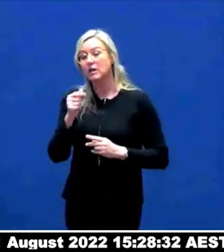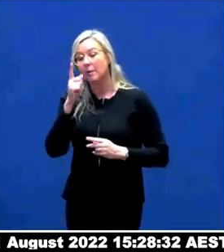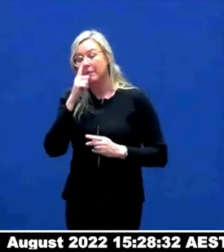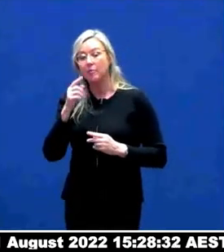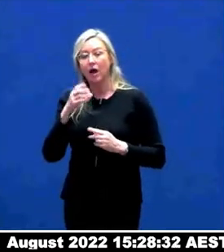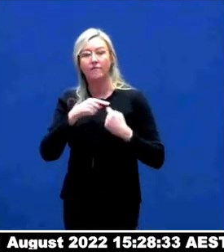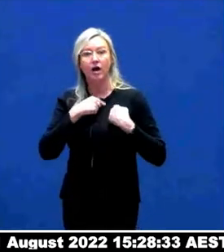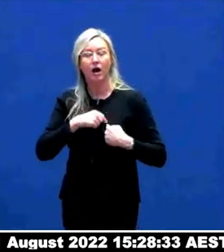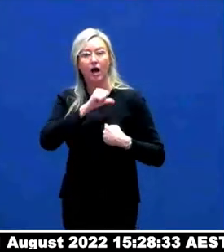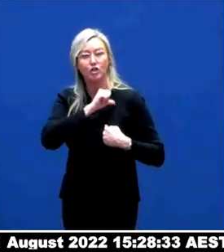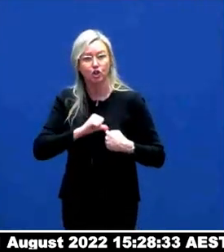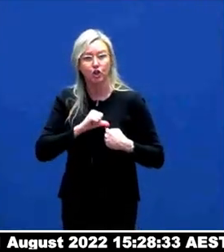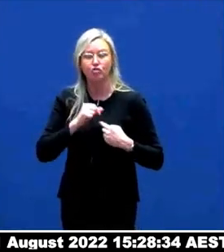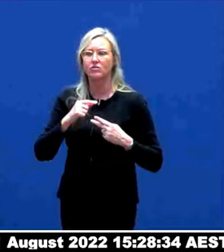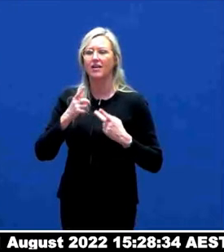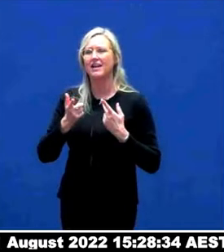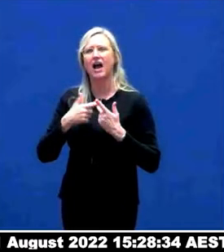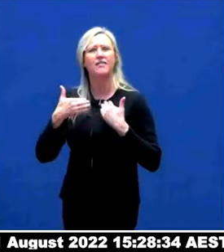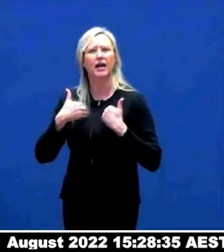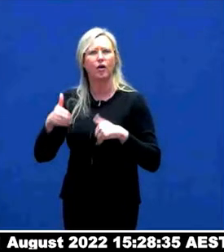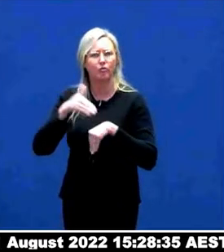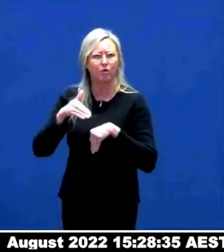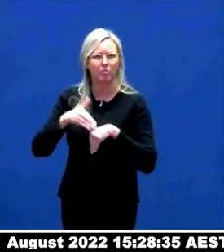minor issues, which stopped them working again, and get older.